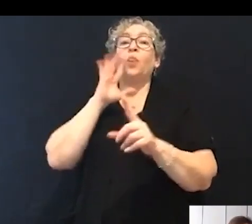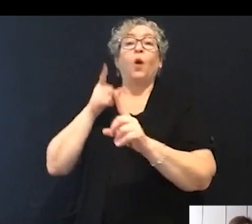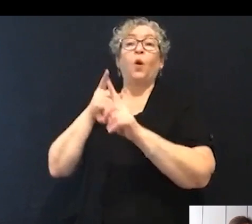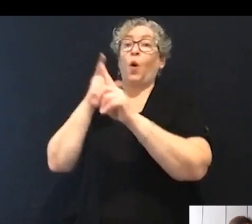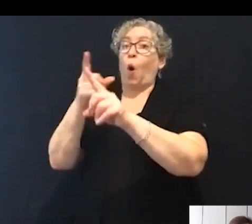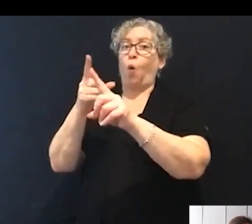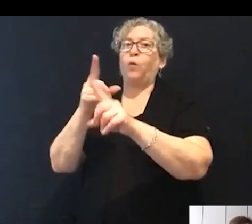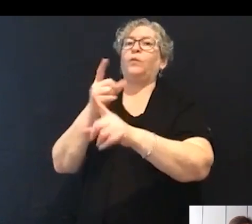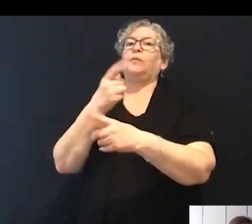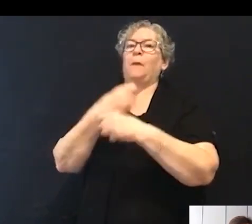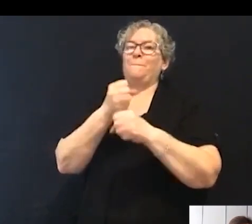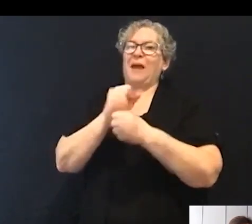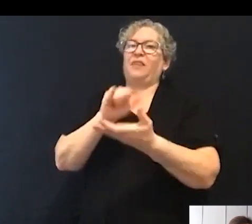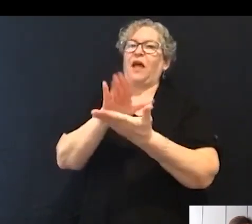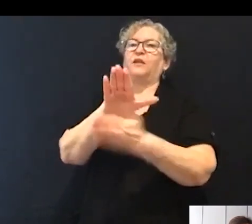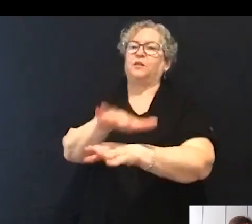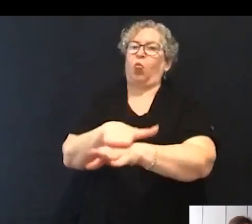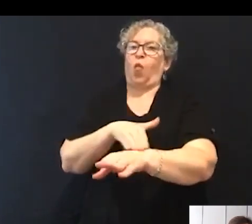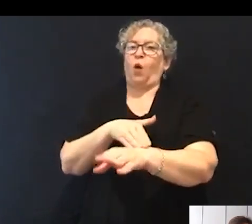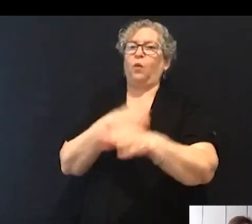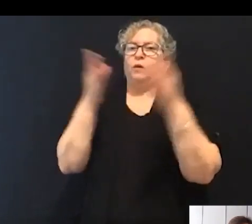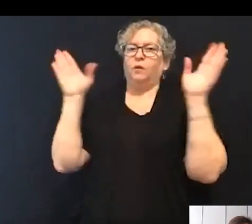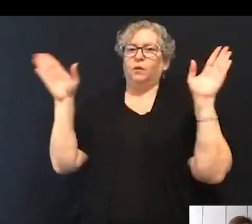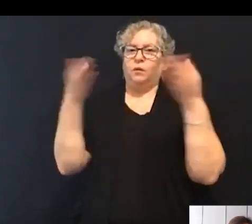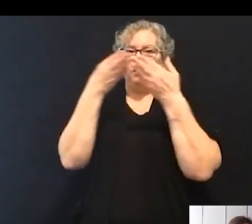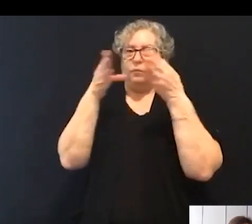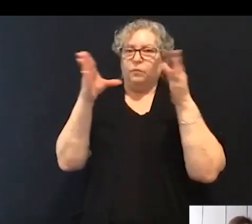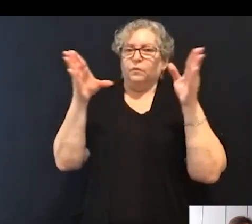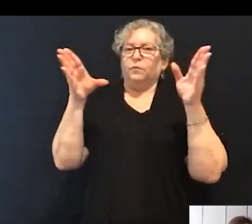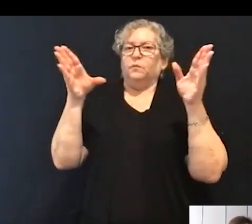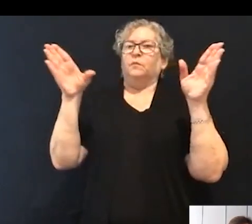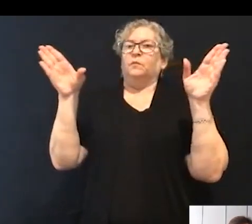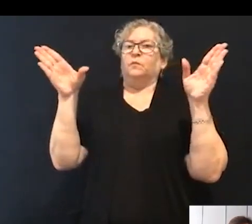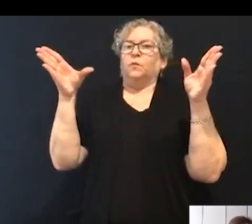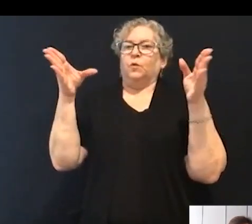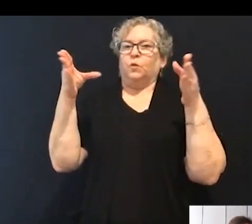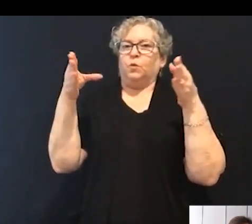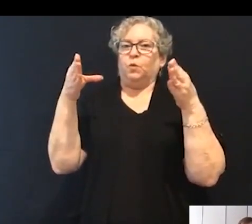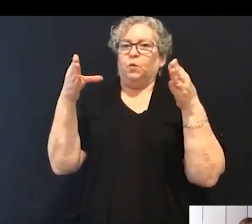that puts the process on hold or even-- slightly reverse it.